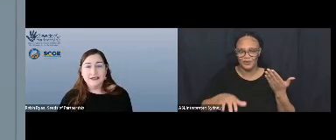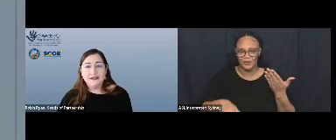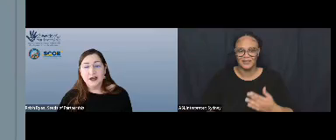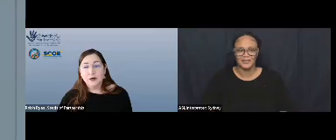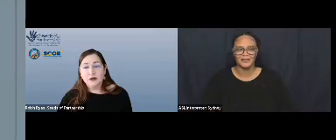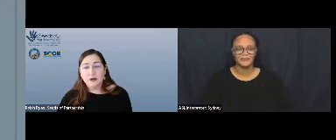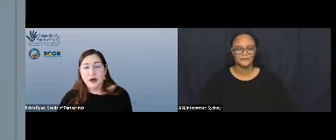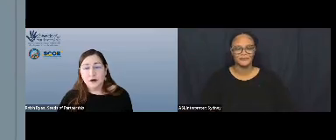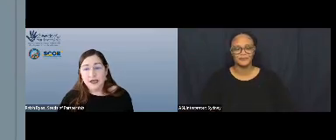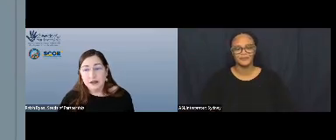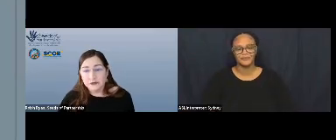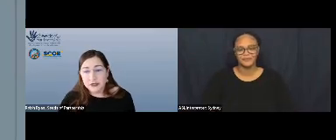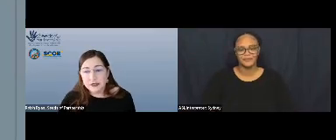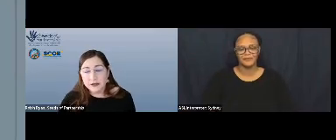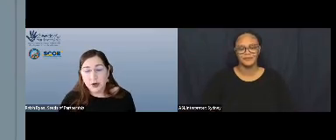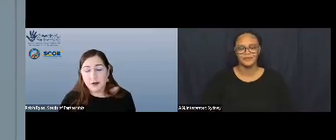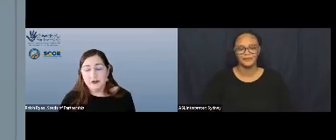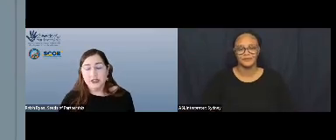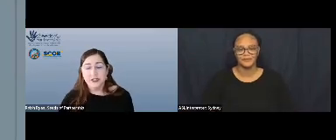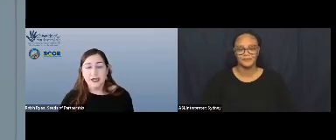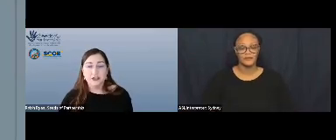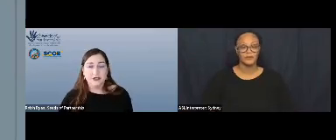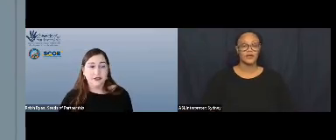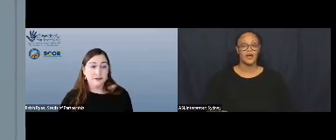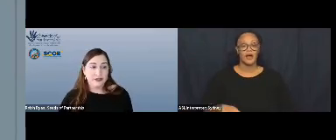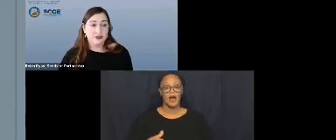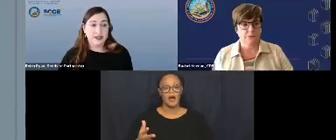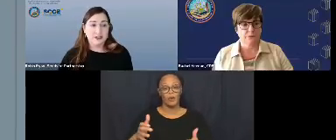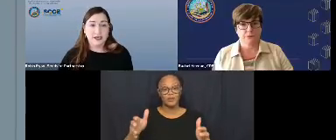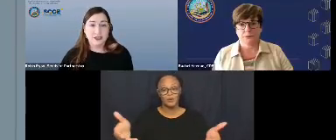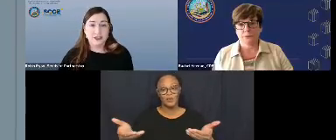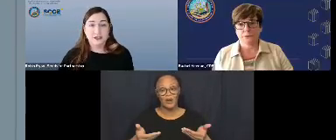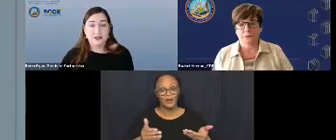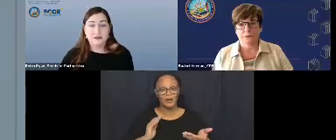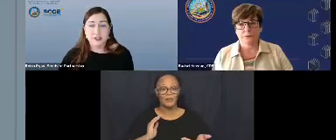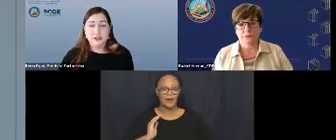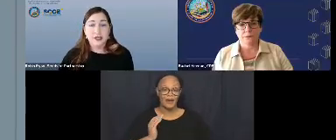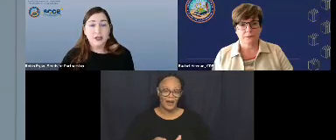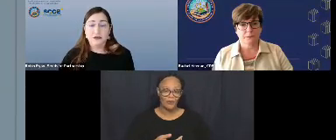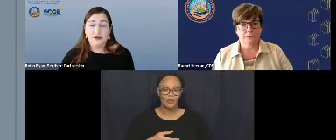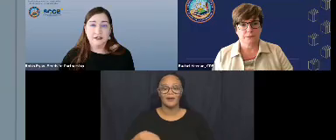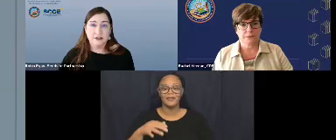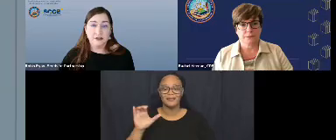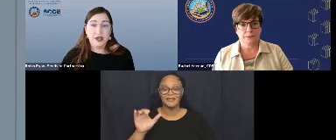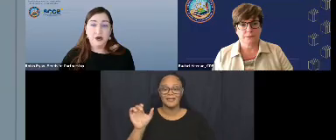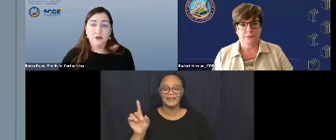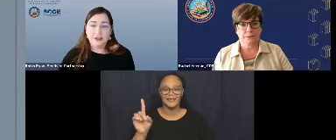I'd like to now welcome our California Department of Education Special Education Division Director,